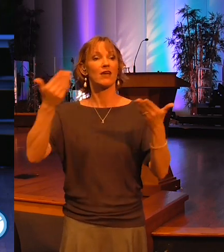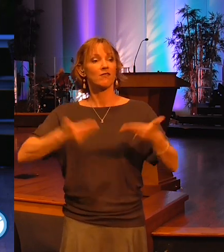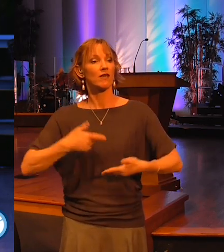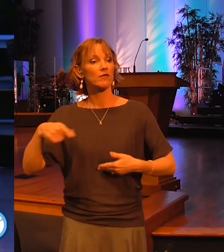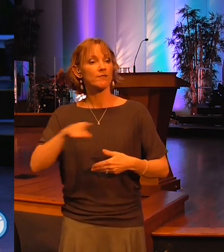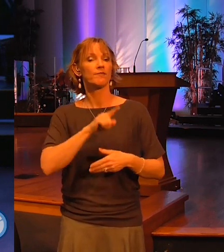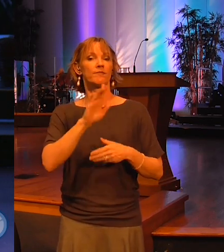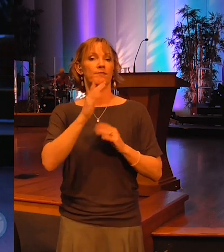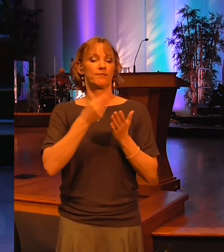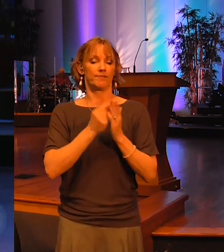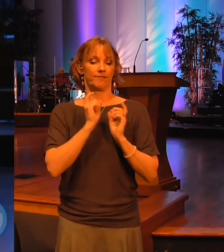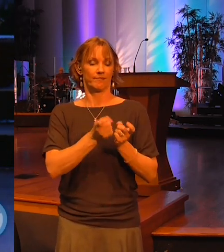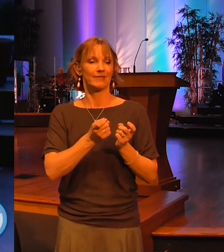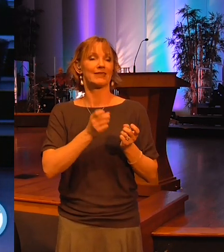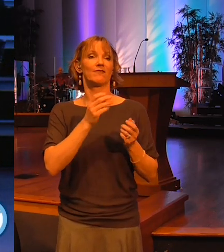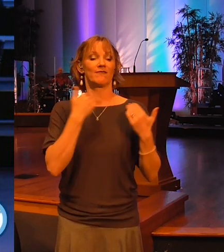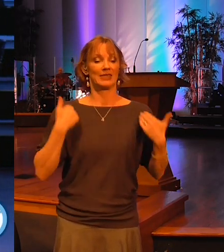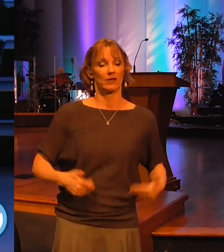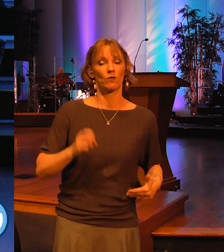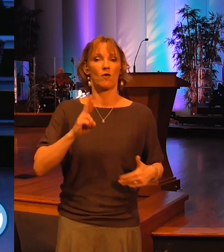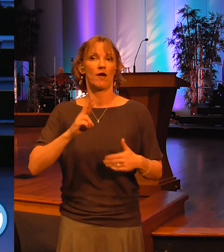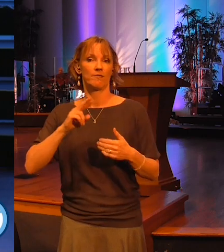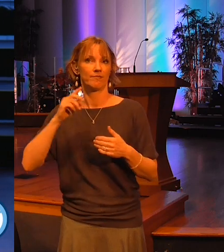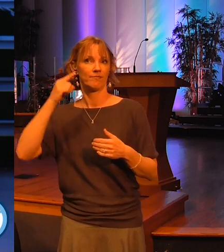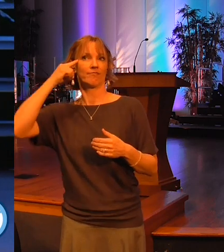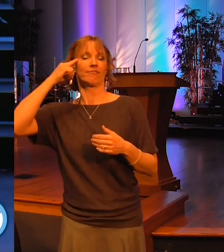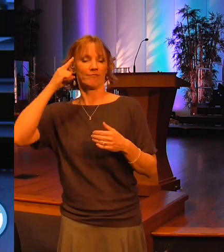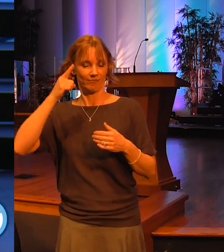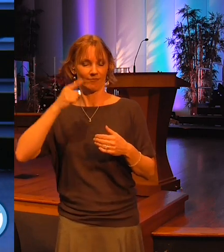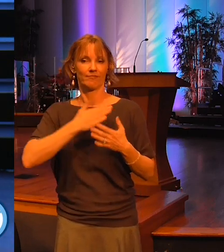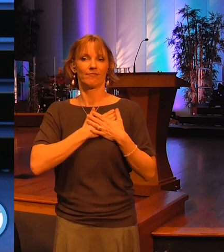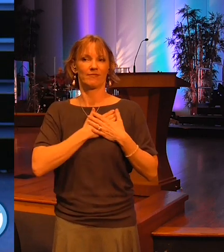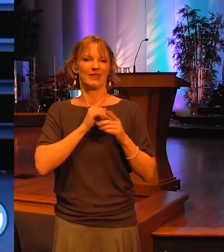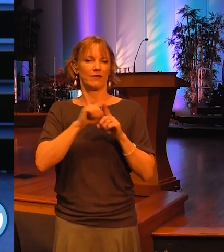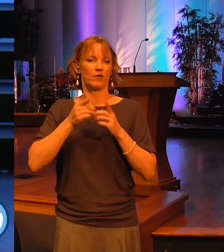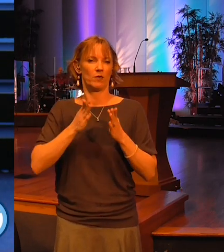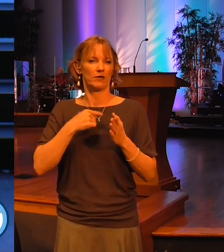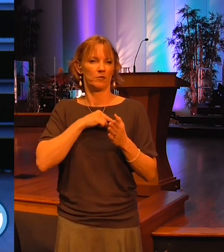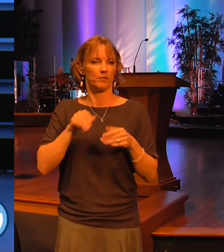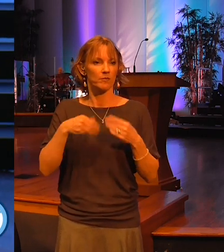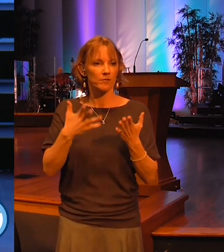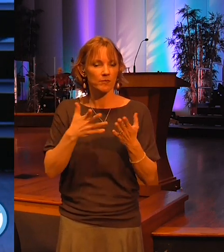physically or metaphorically all the unique ways that we provide them and with deep gratitude we